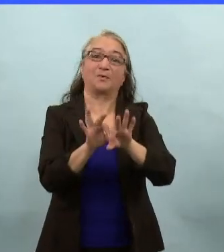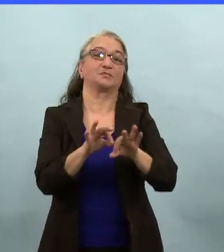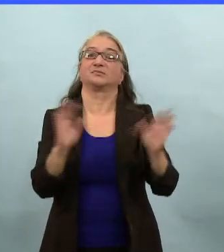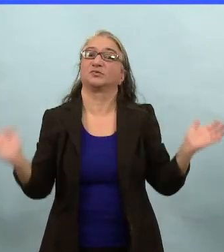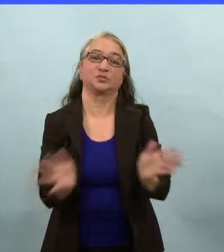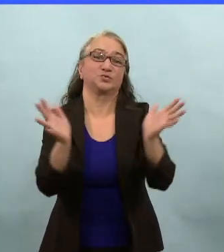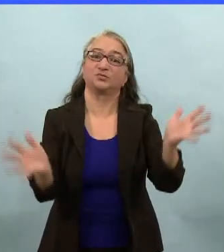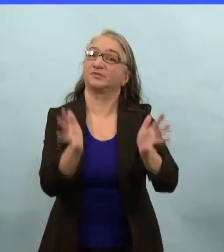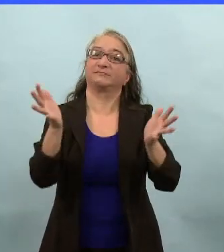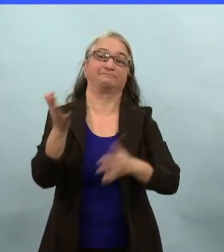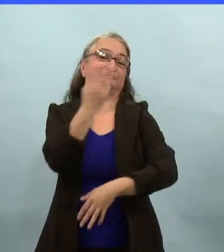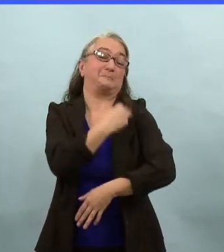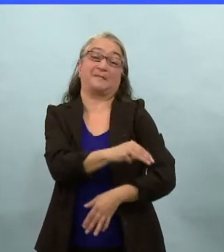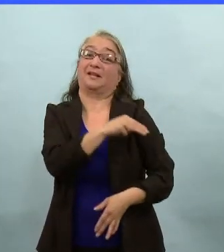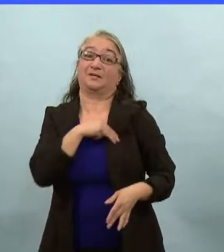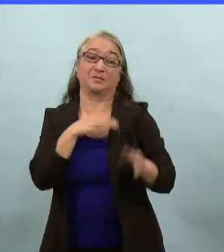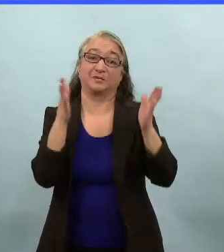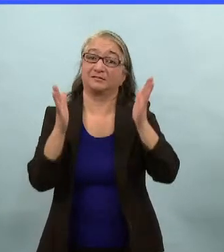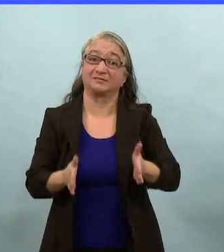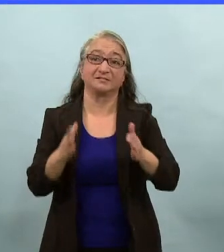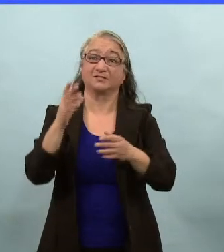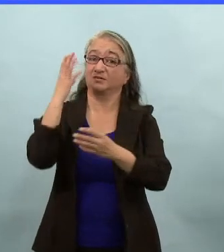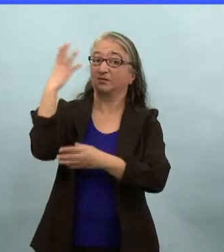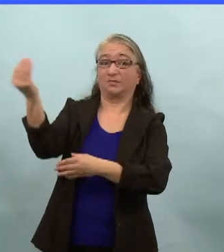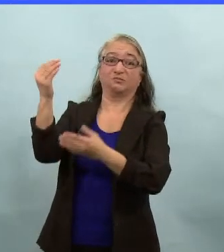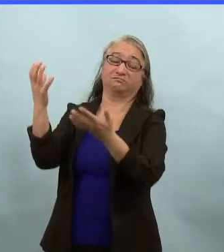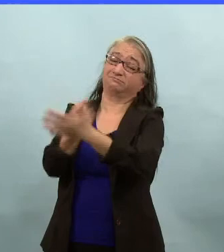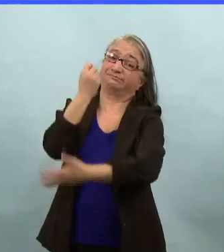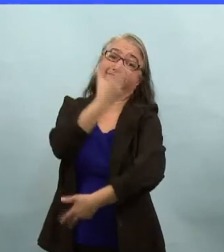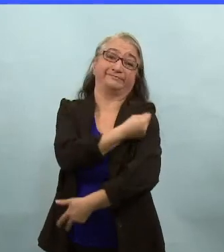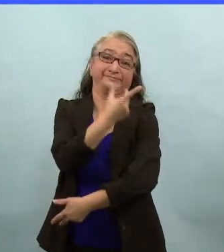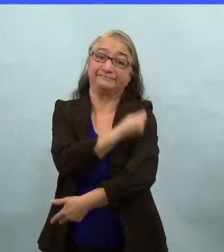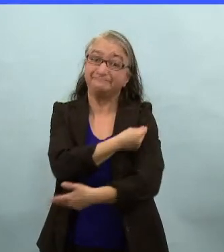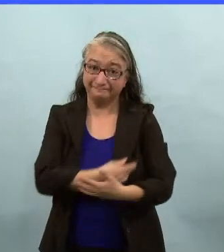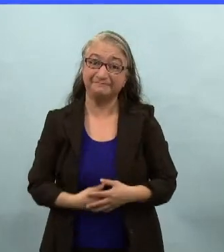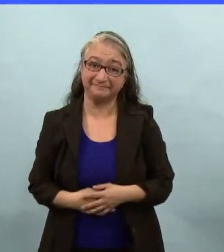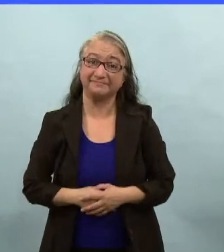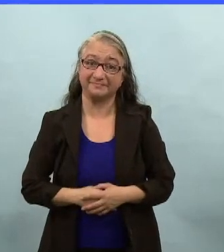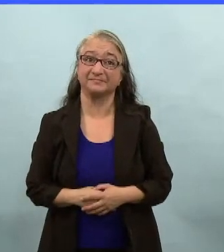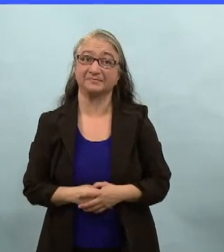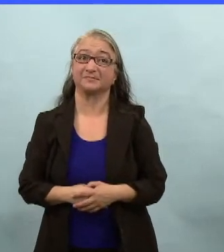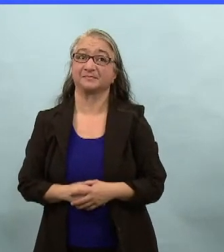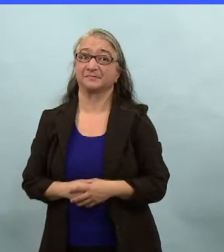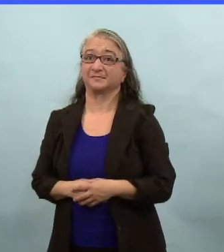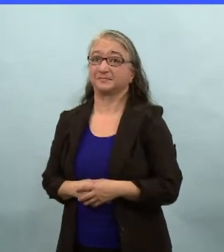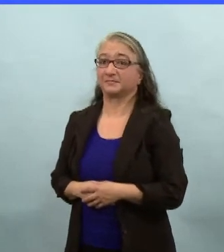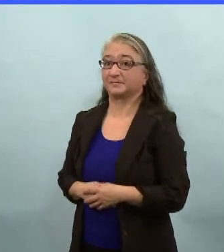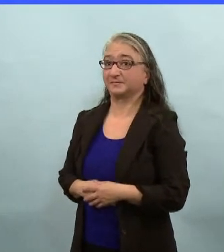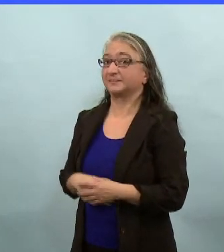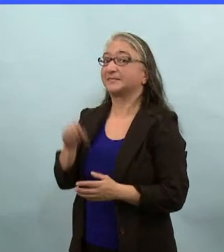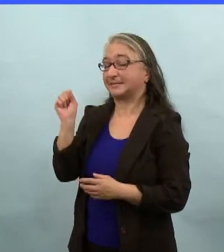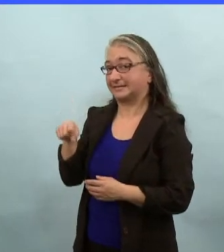their booster shot i don't know uh yeah so thank you madam i don't want the message to manitobans